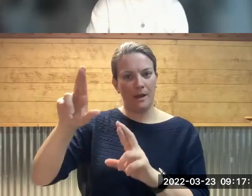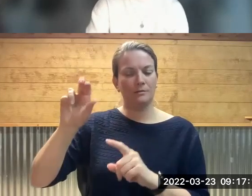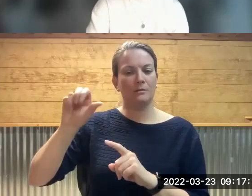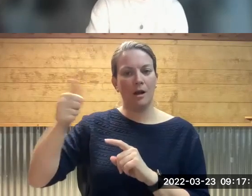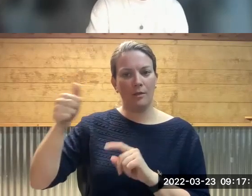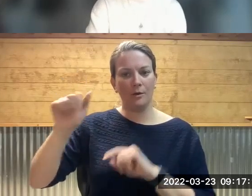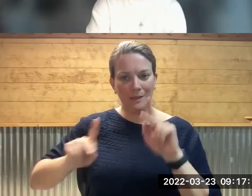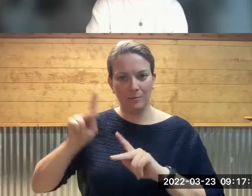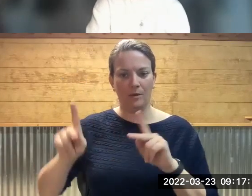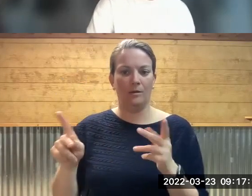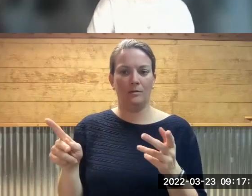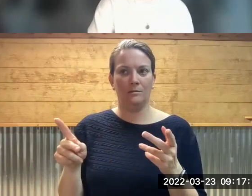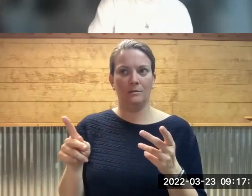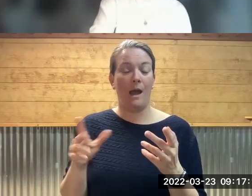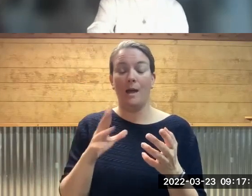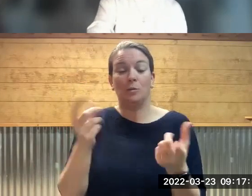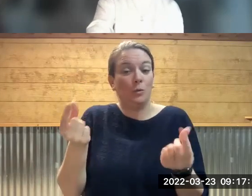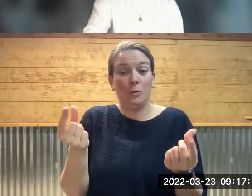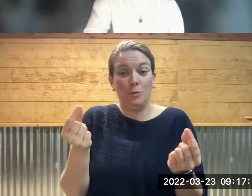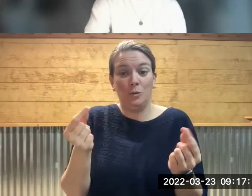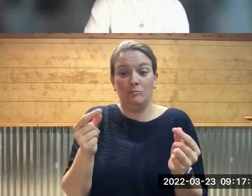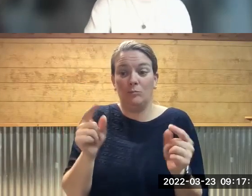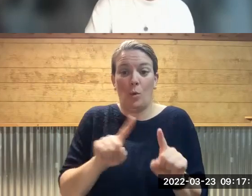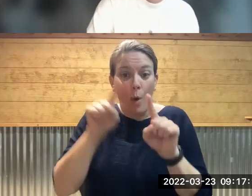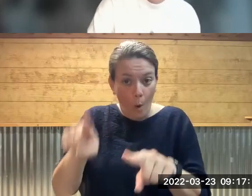So I went abroad, and that was one of the greatest experiences that I've ever had.